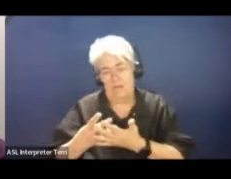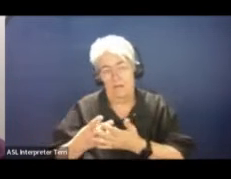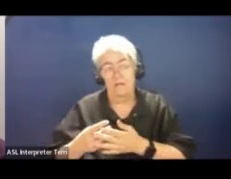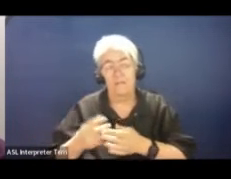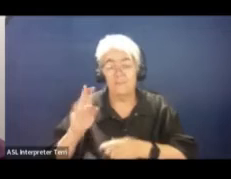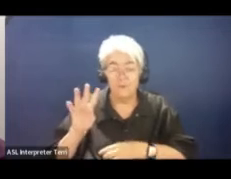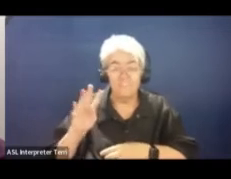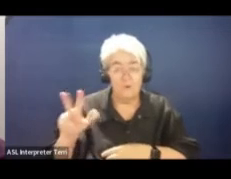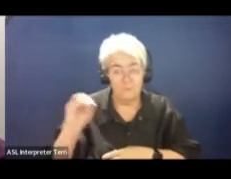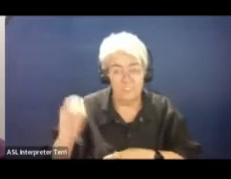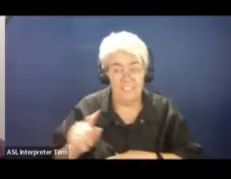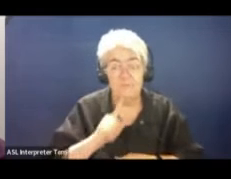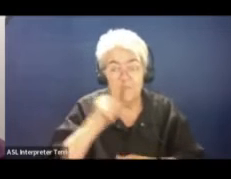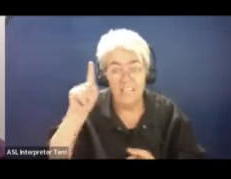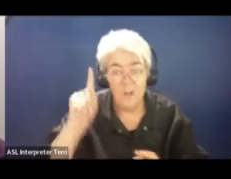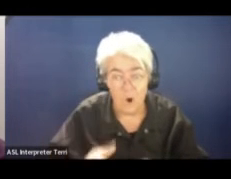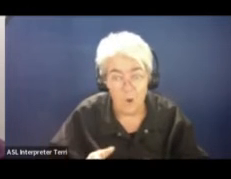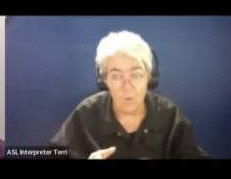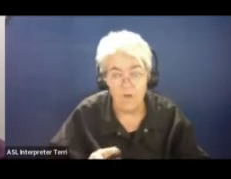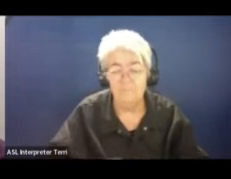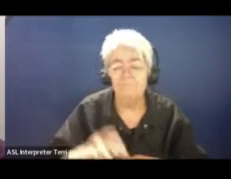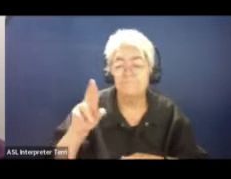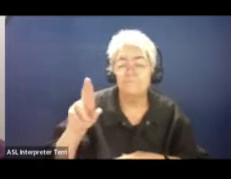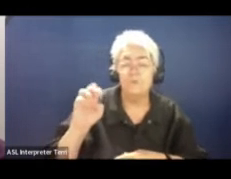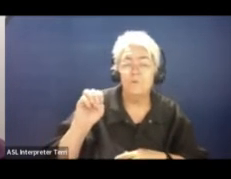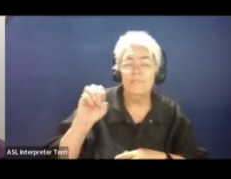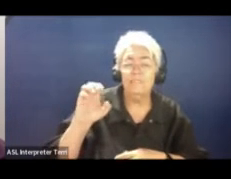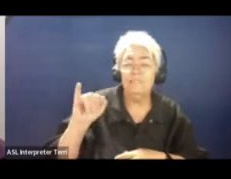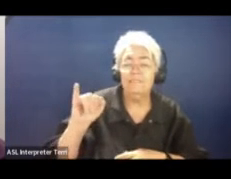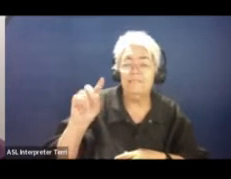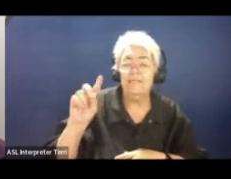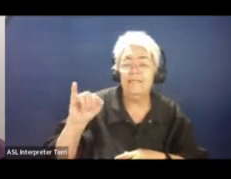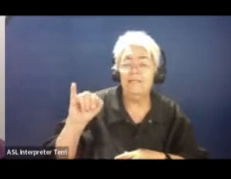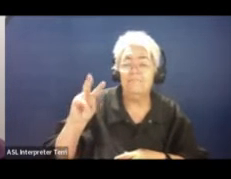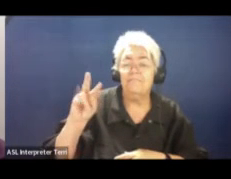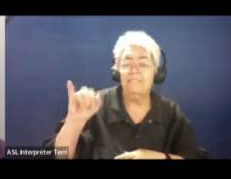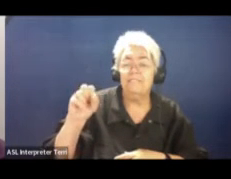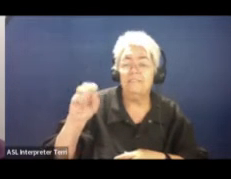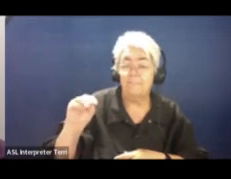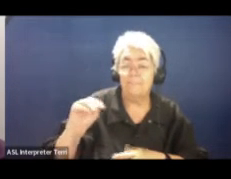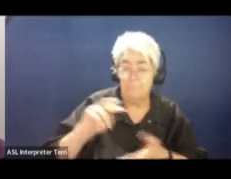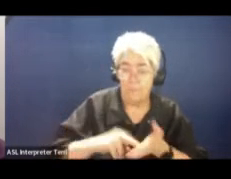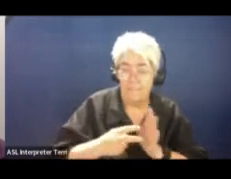low. Recidivism means for us getting a new arrest or a new